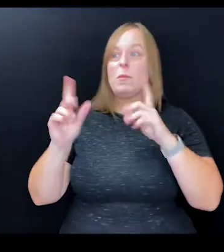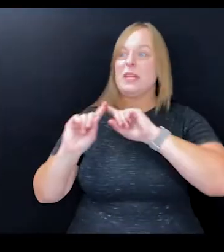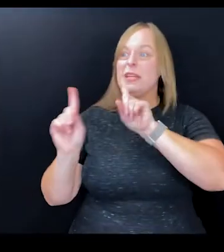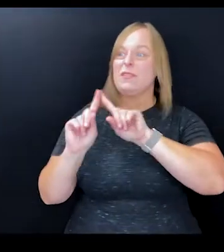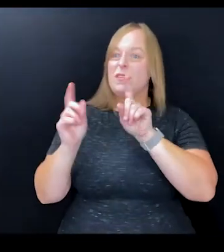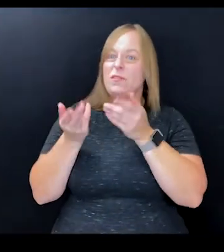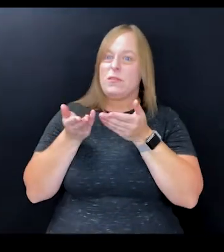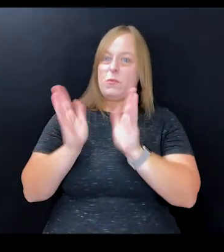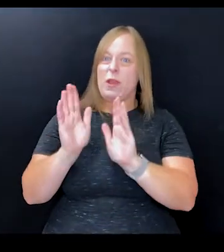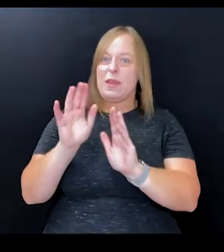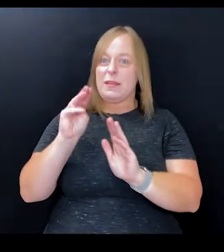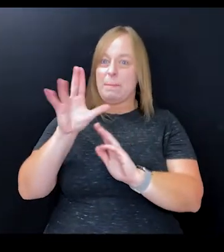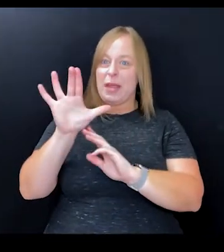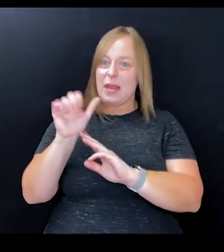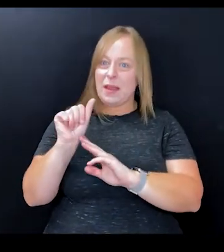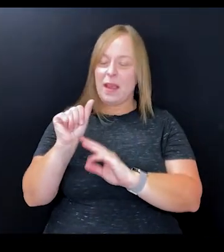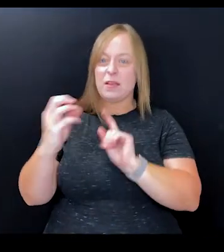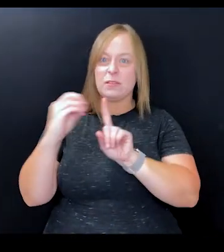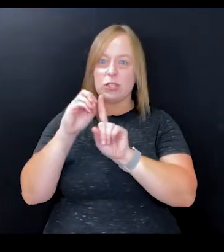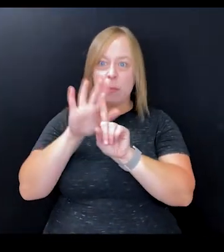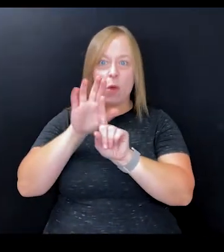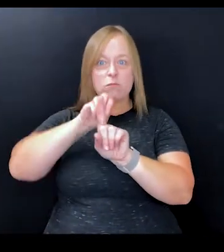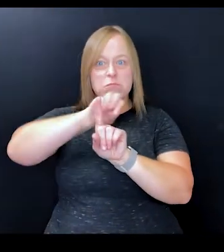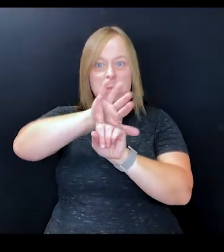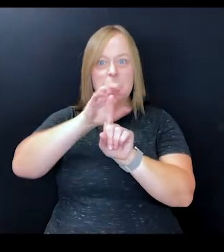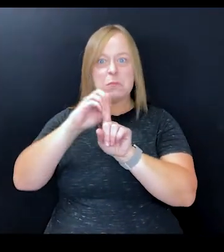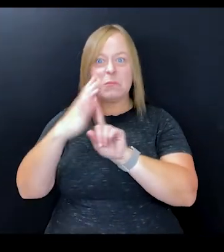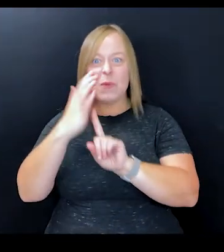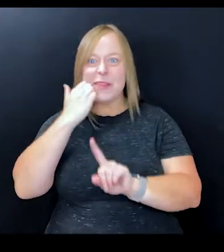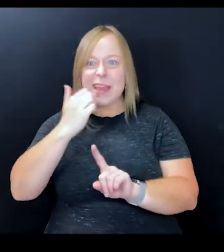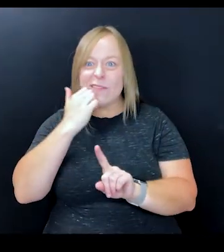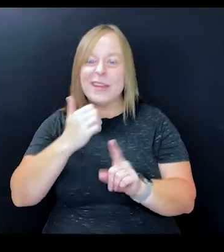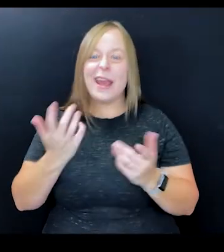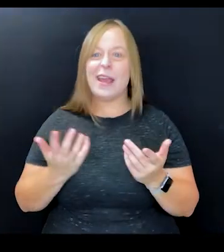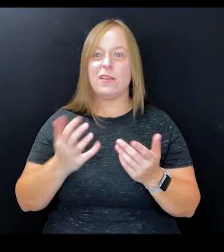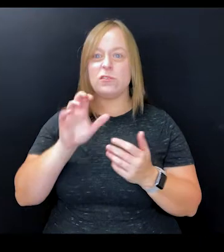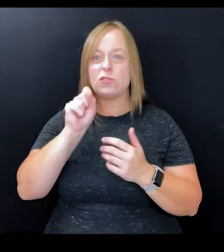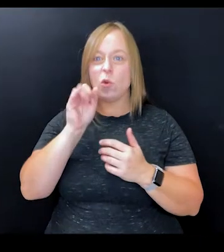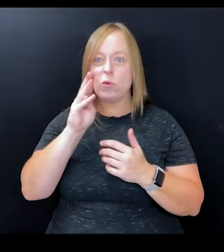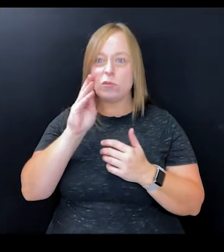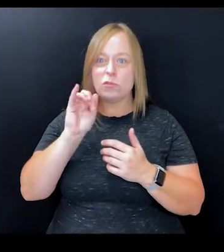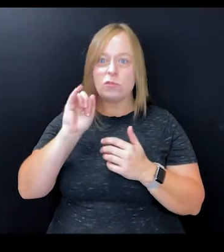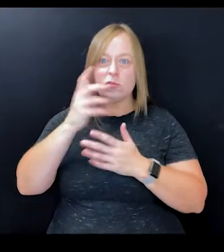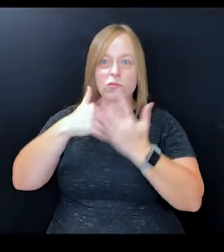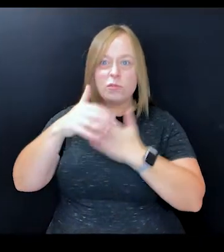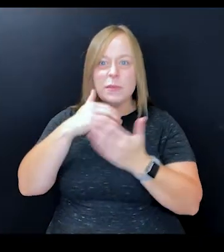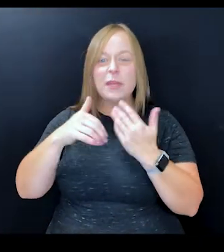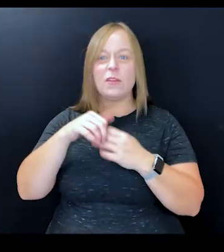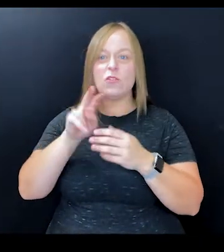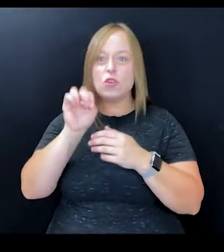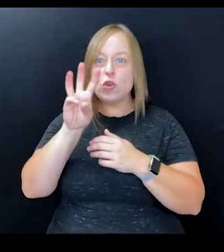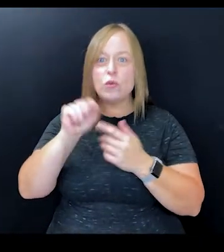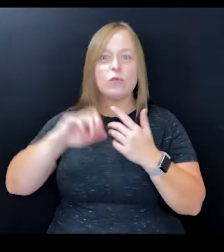forms of media that we're exposed to every day now. There's social media, there's news, there's radio.